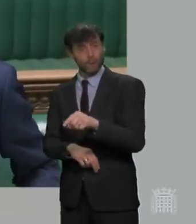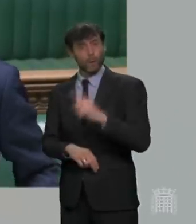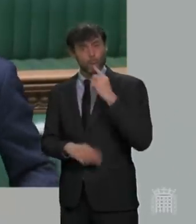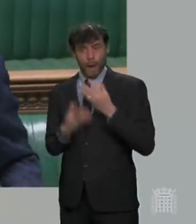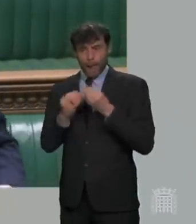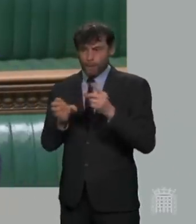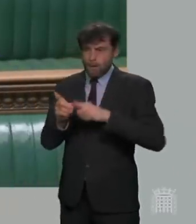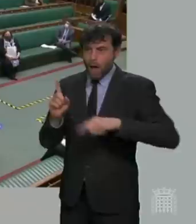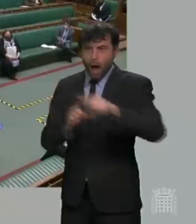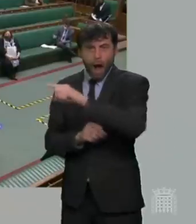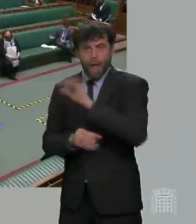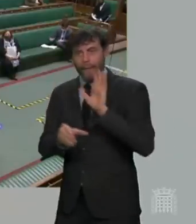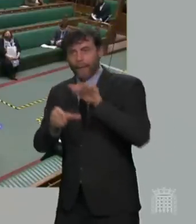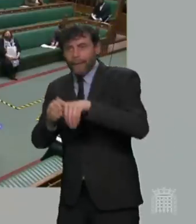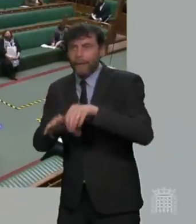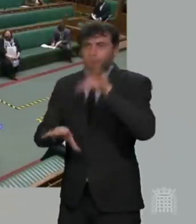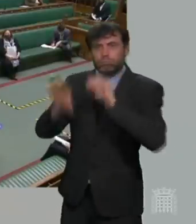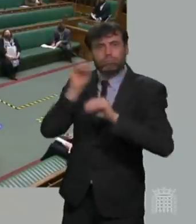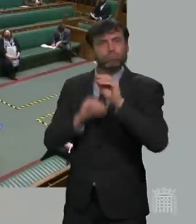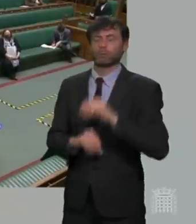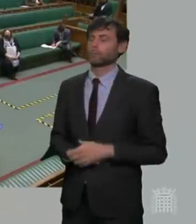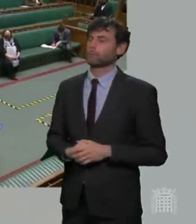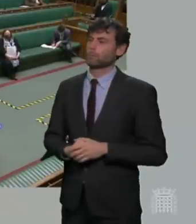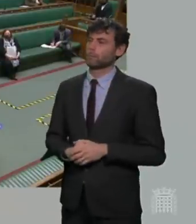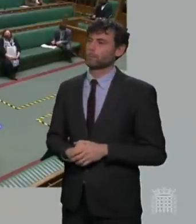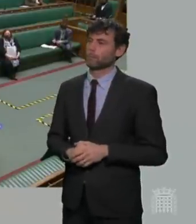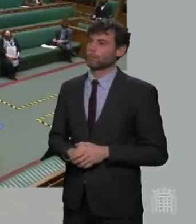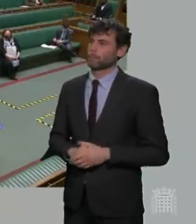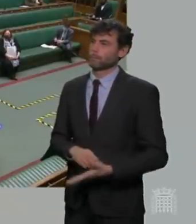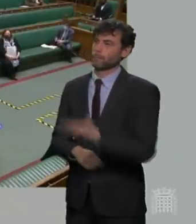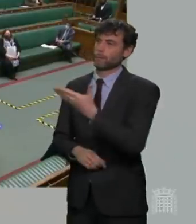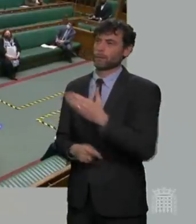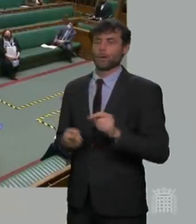Colum Eastwood (Foyle) (SDLP) The Prime Minister’s fantasy bridge to Northern